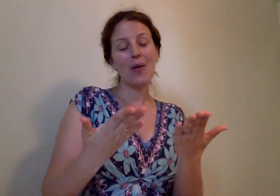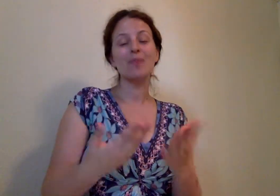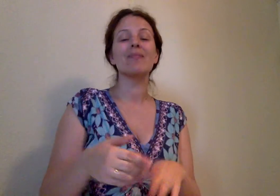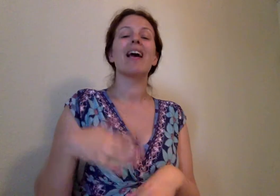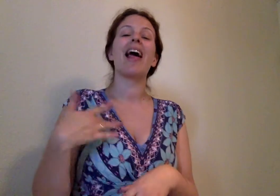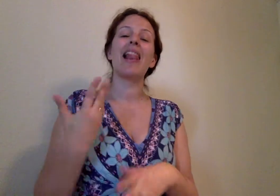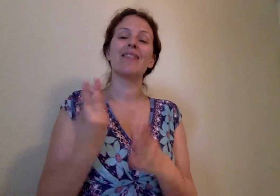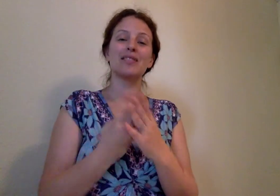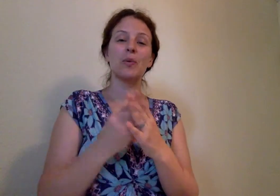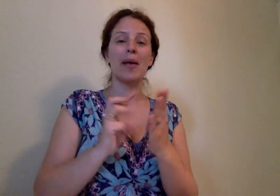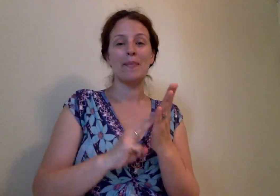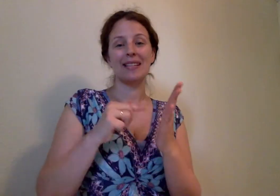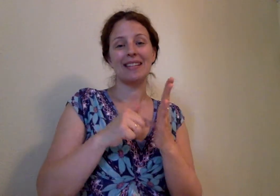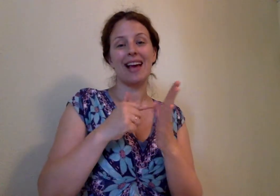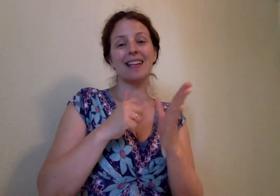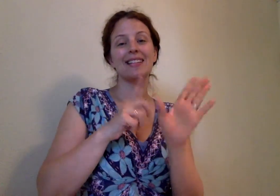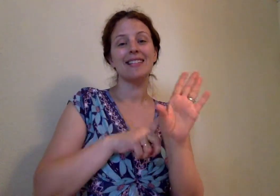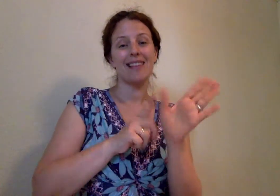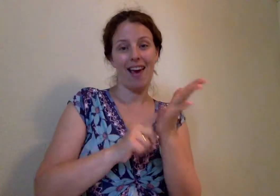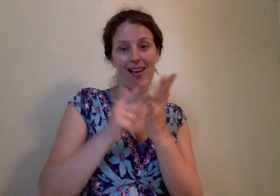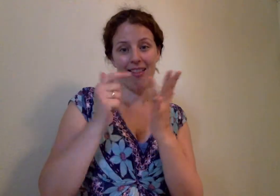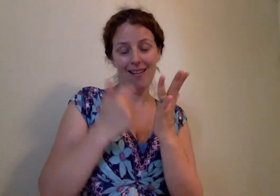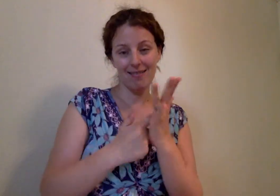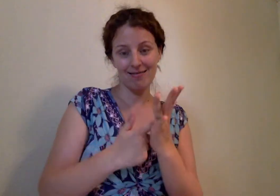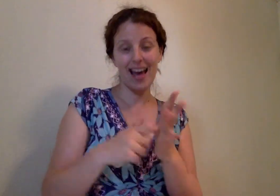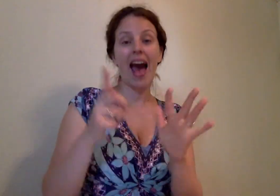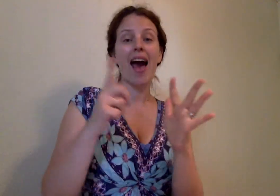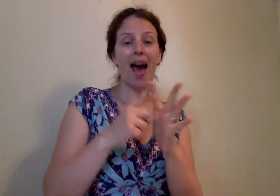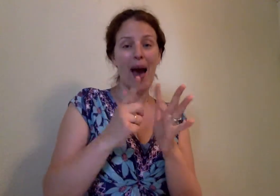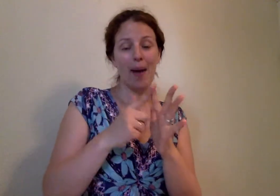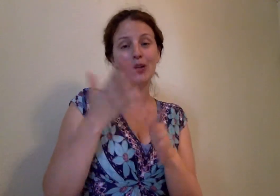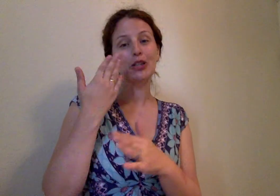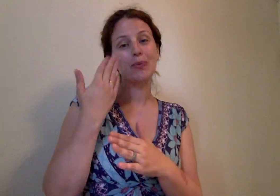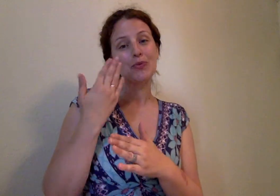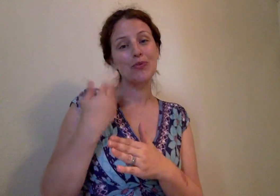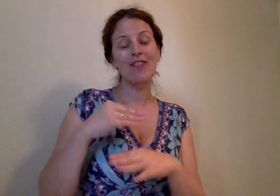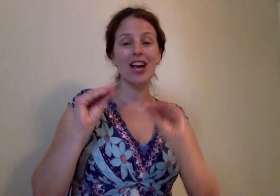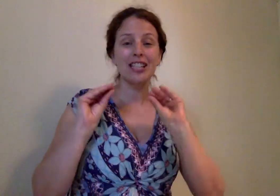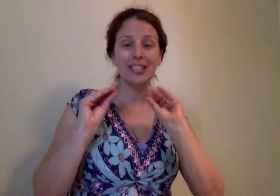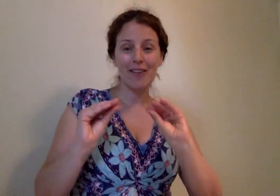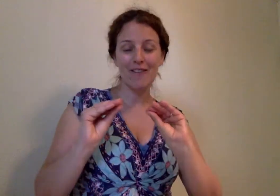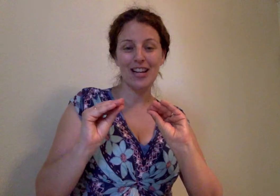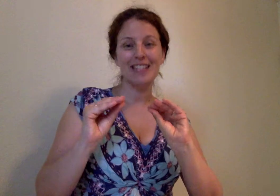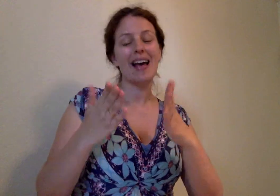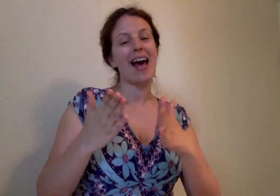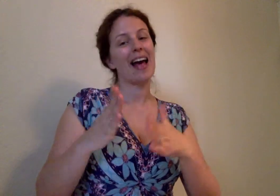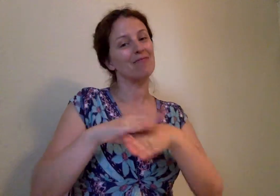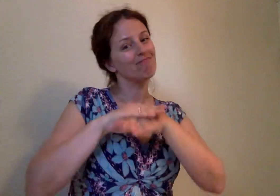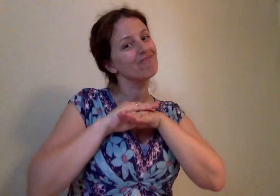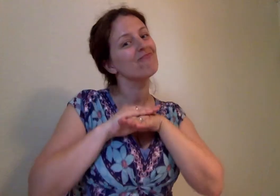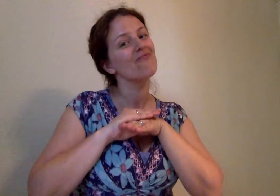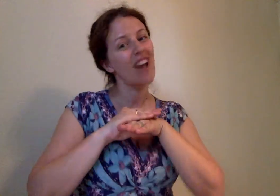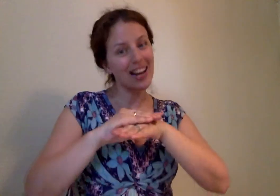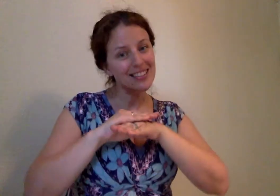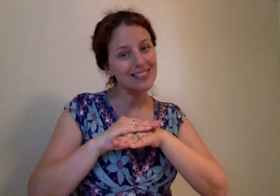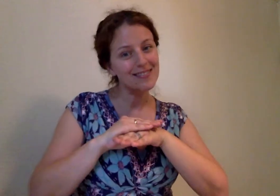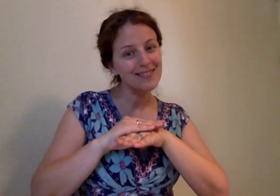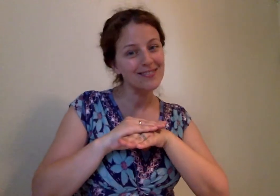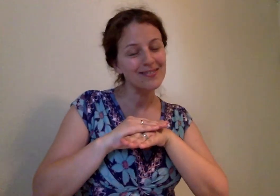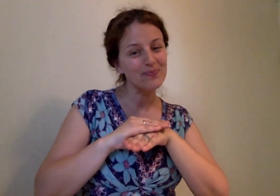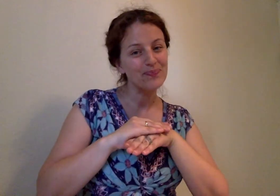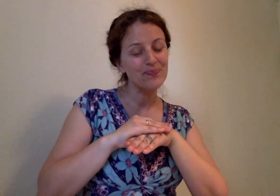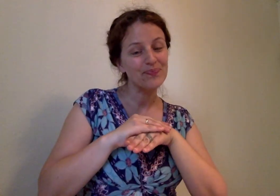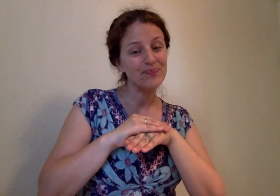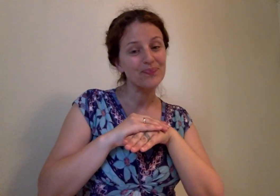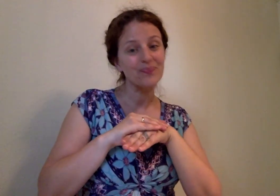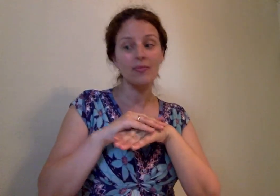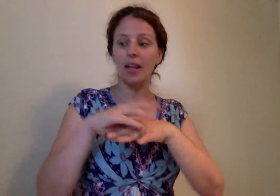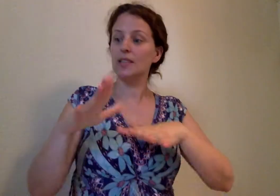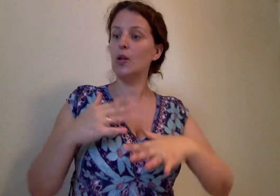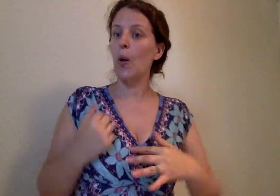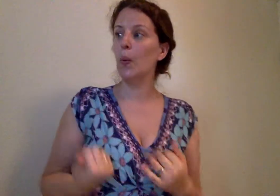Now he lives with Miss Taylor, Emma previous governess and close friend..